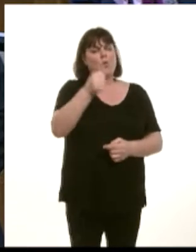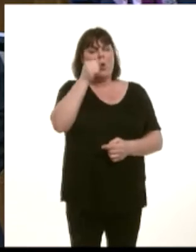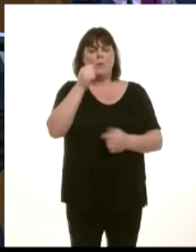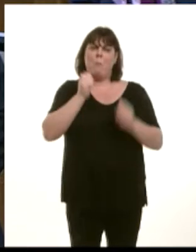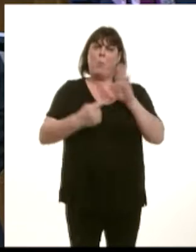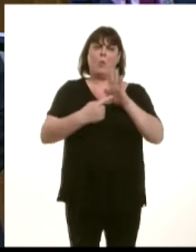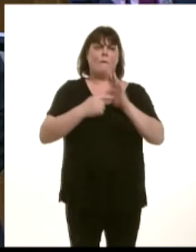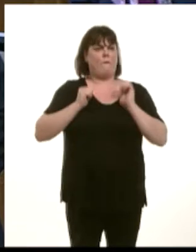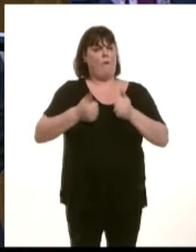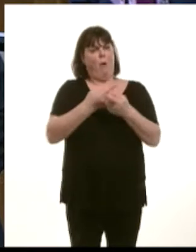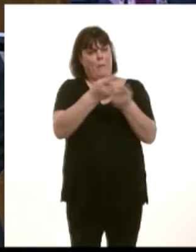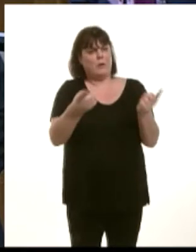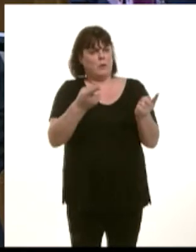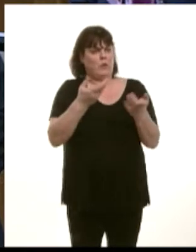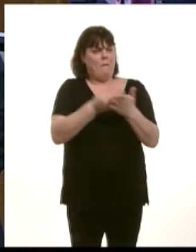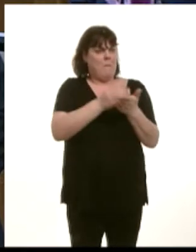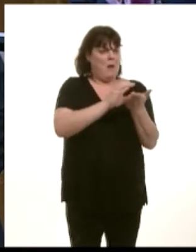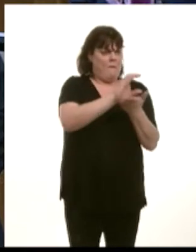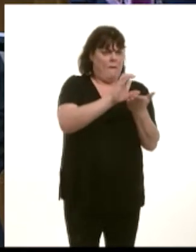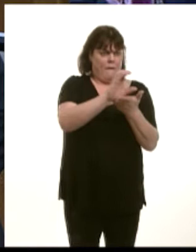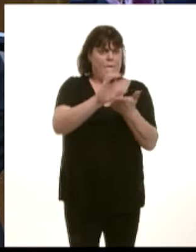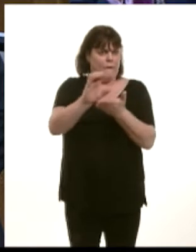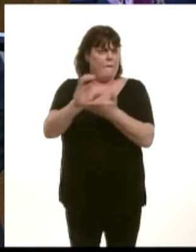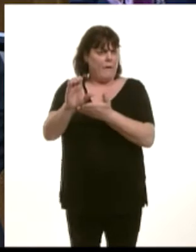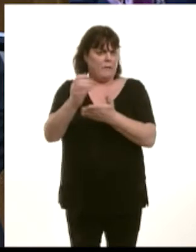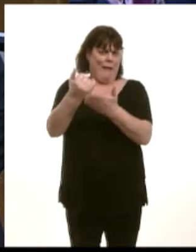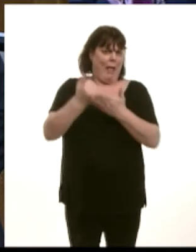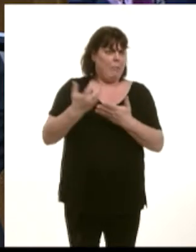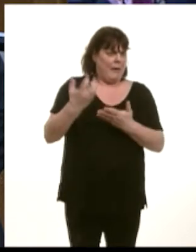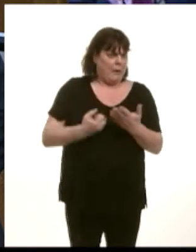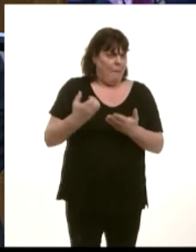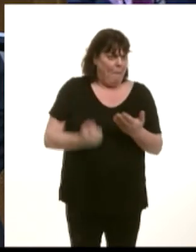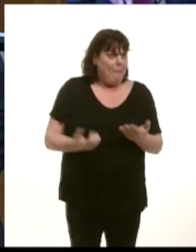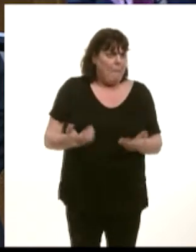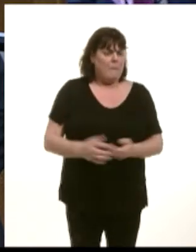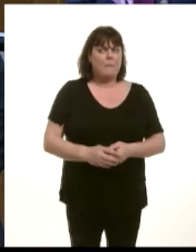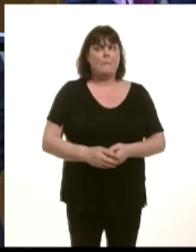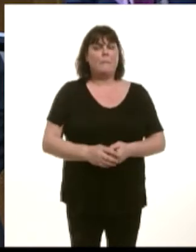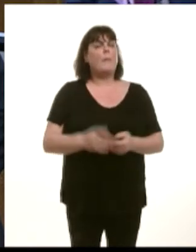to receive that part of their income, and, of course, to enable us to keep up the good